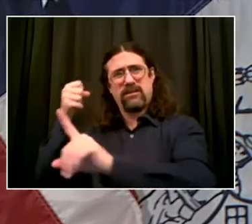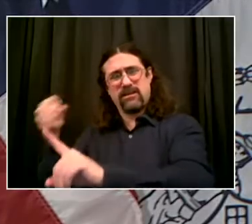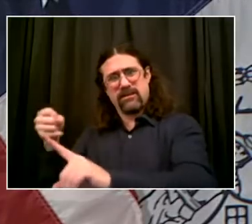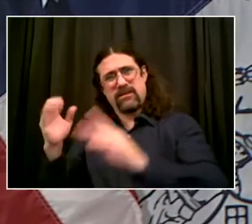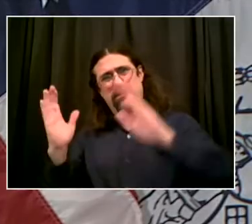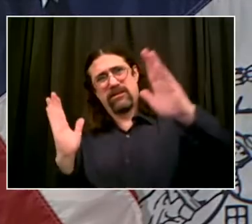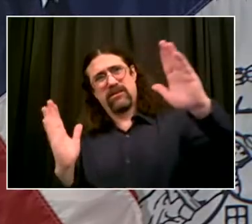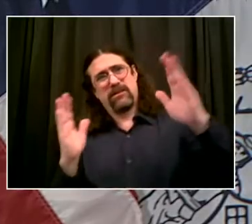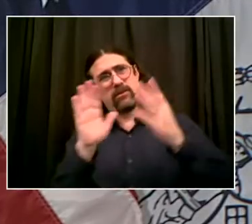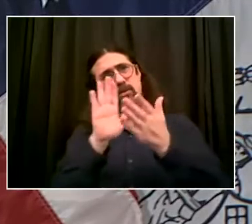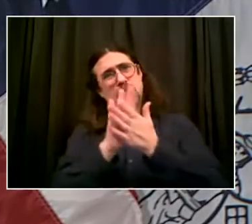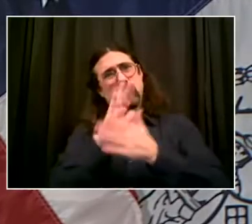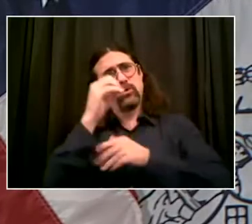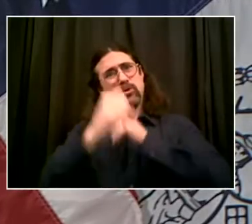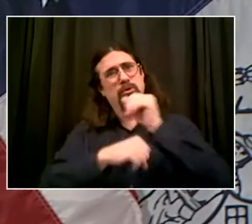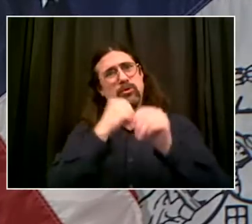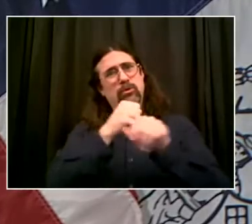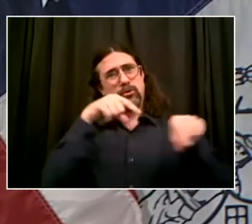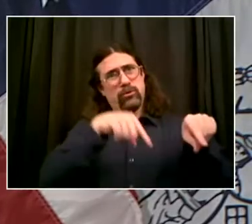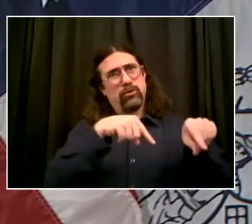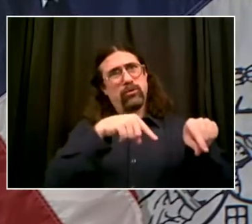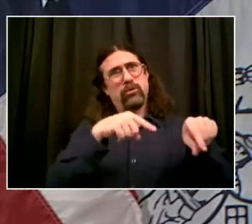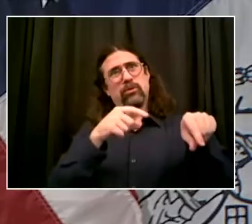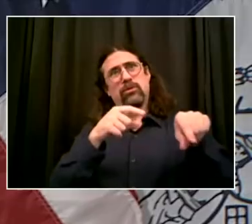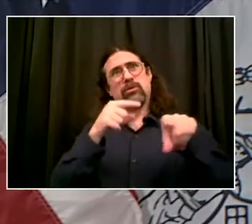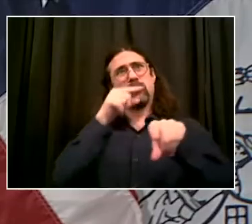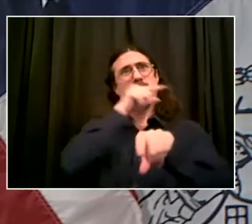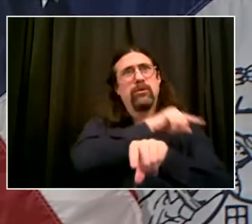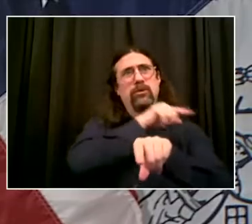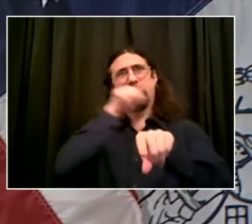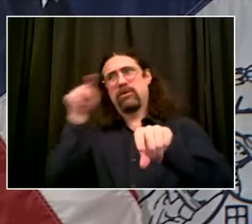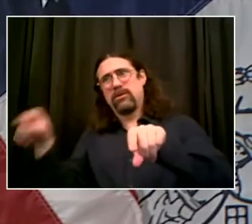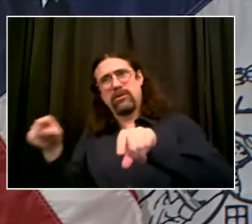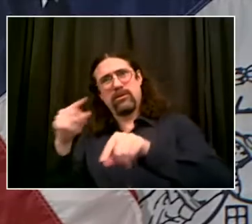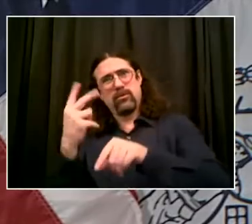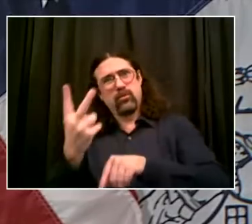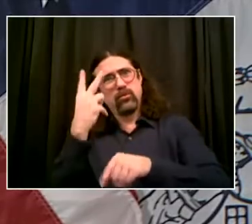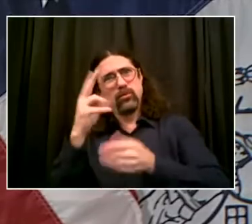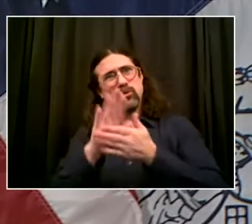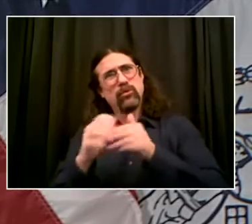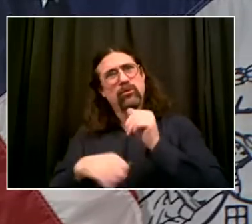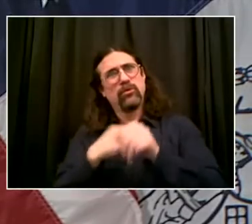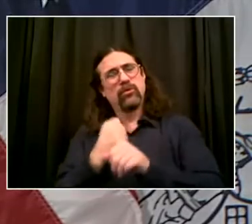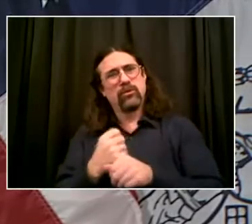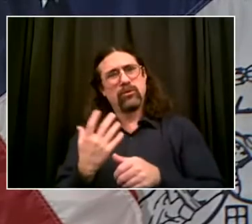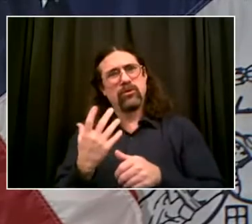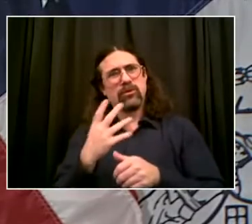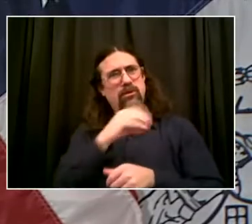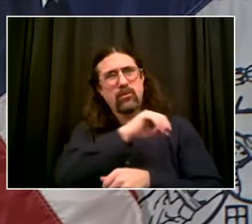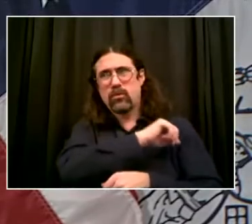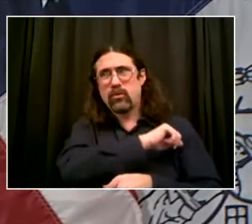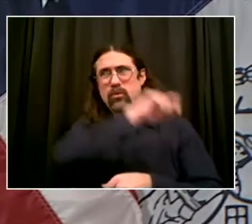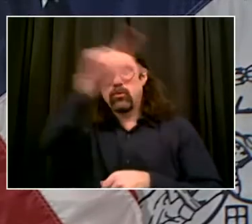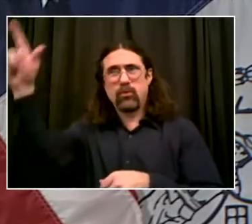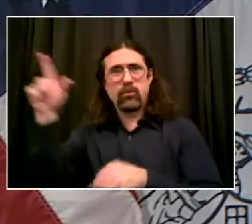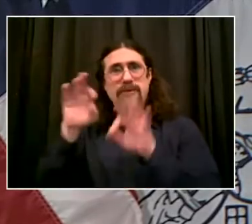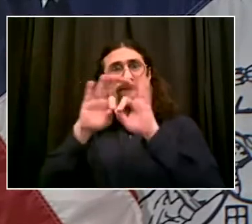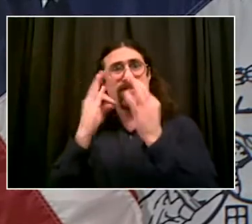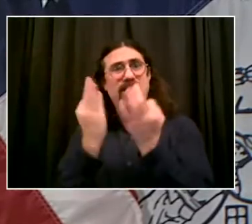COMBINATION OF THE E ELARARNING LOSS BUT ALSO